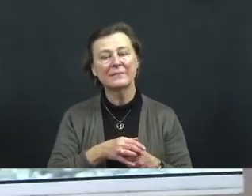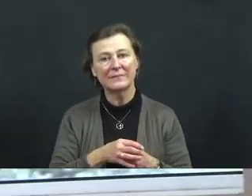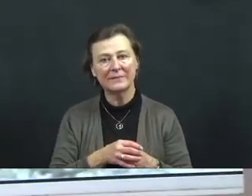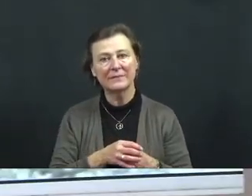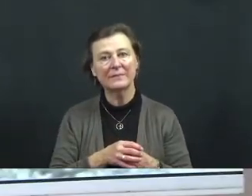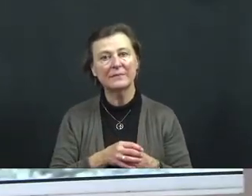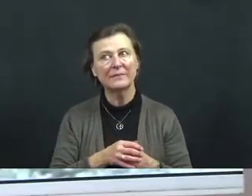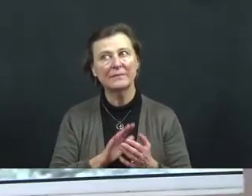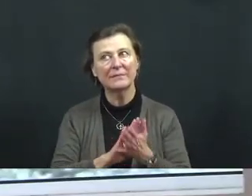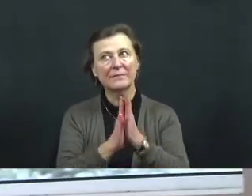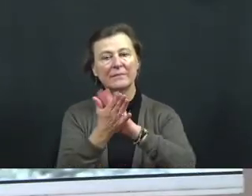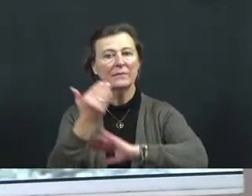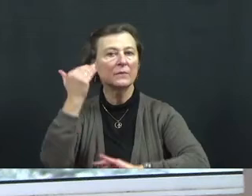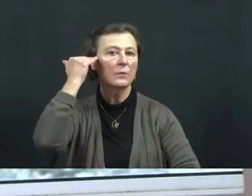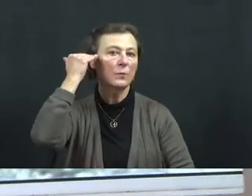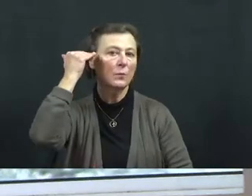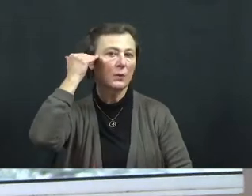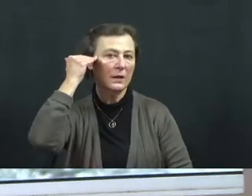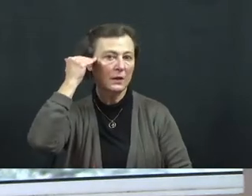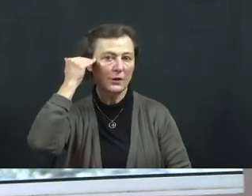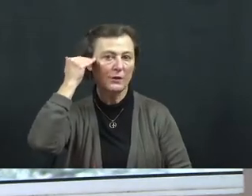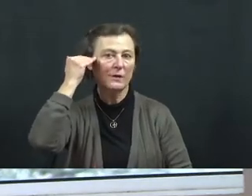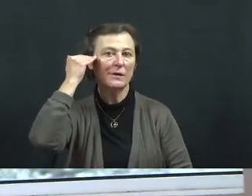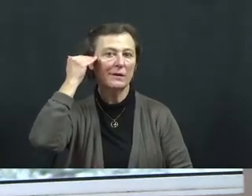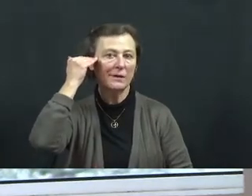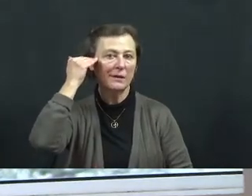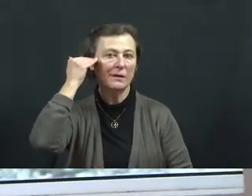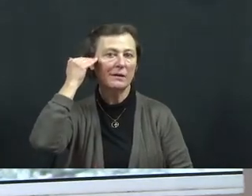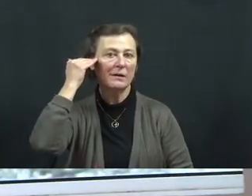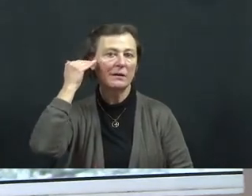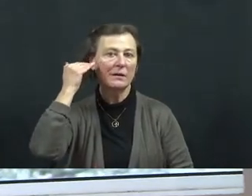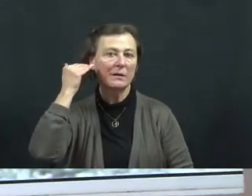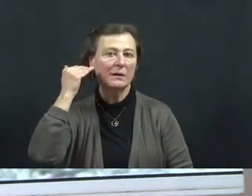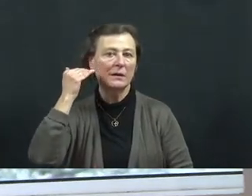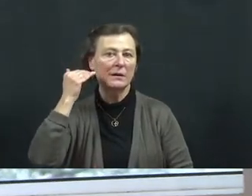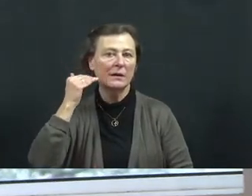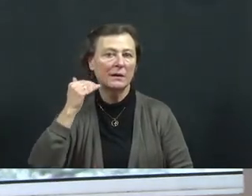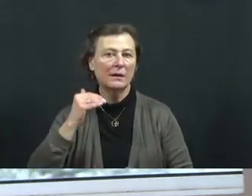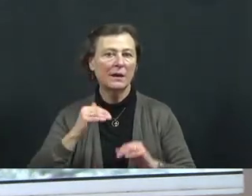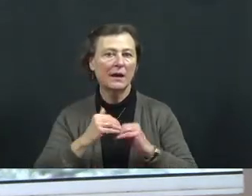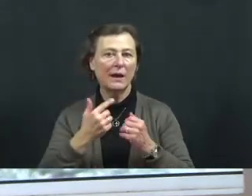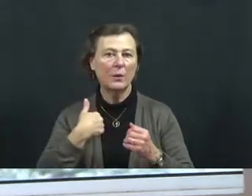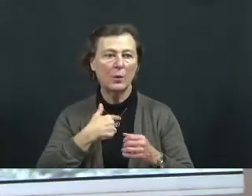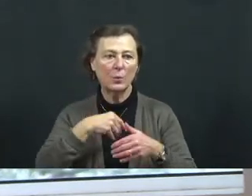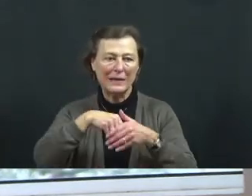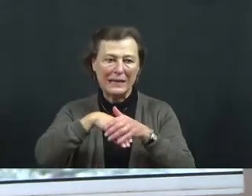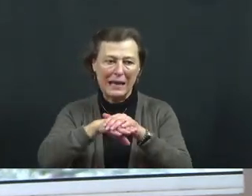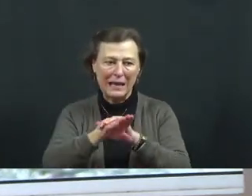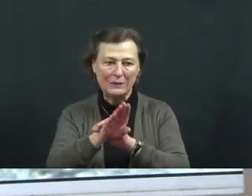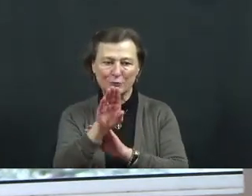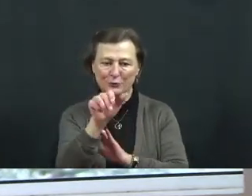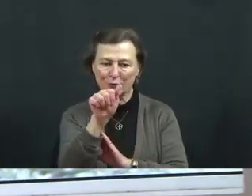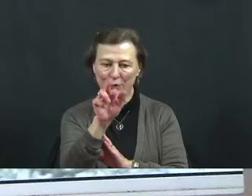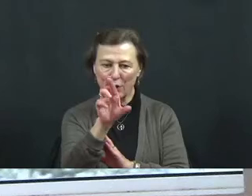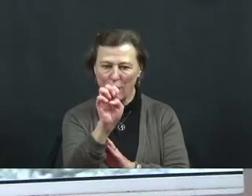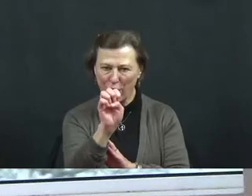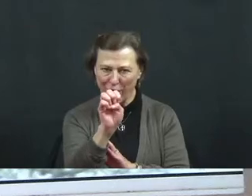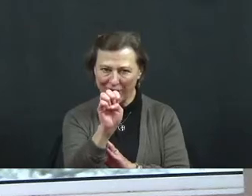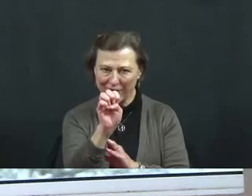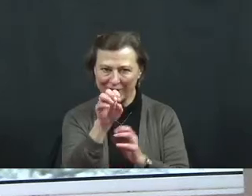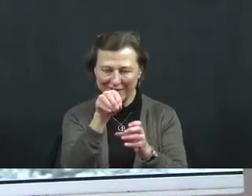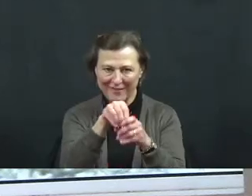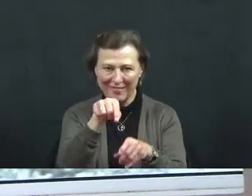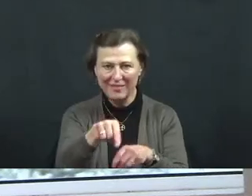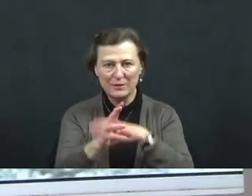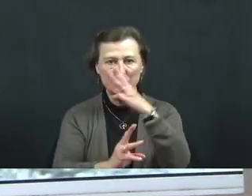Be aware how we enter our in this world together.